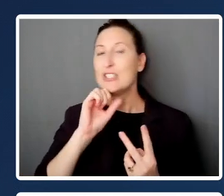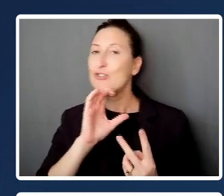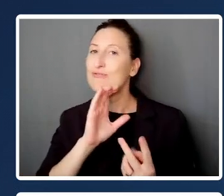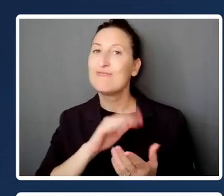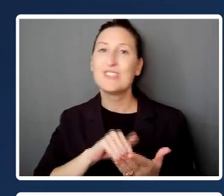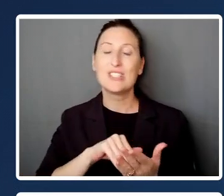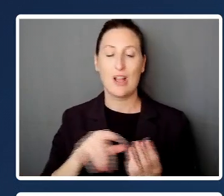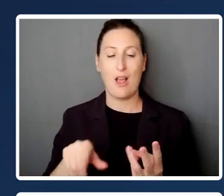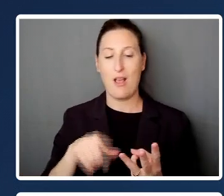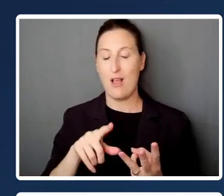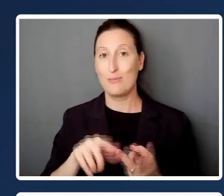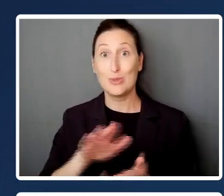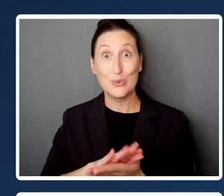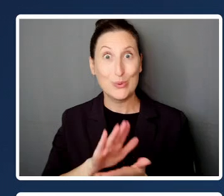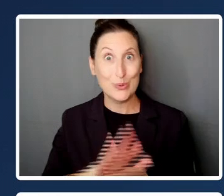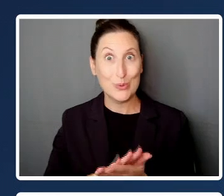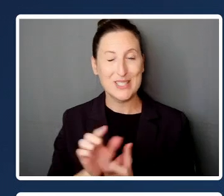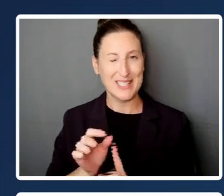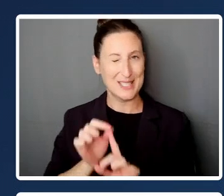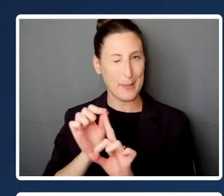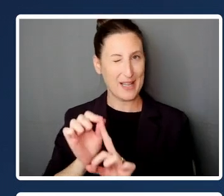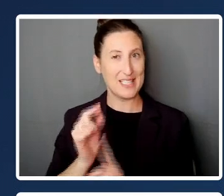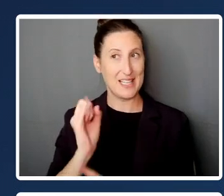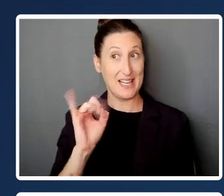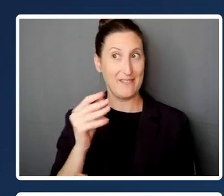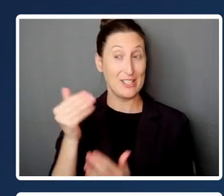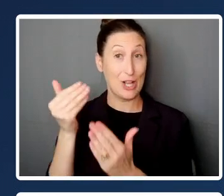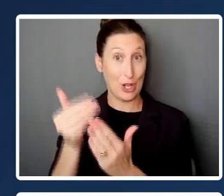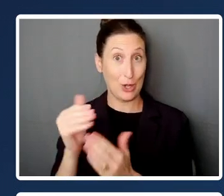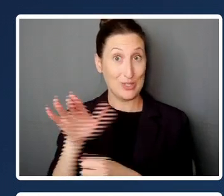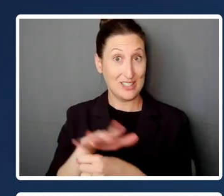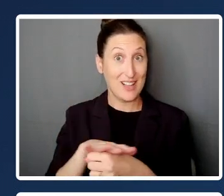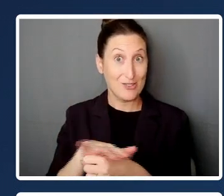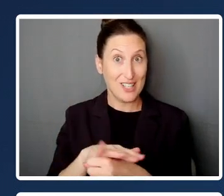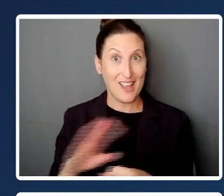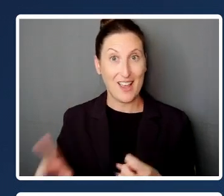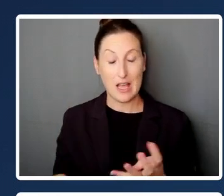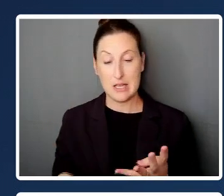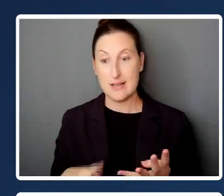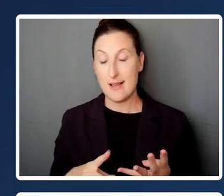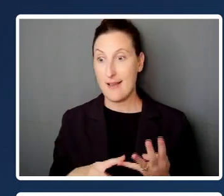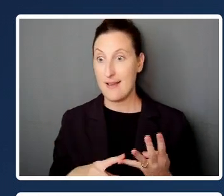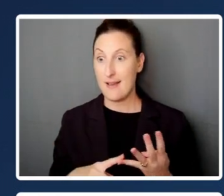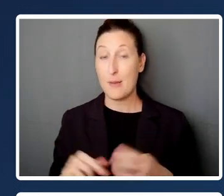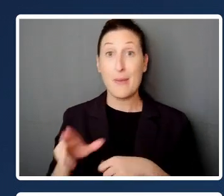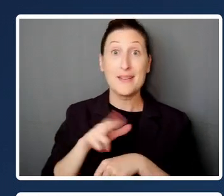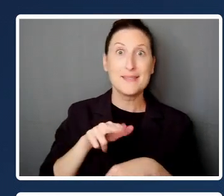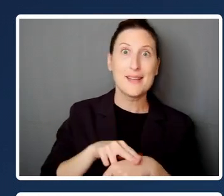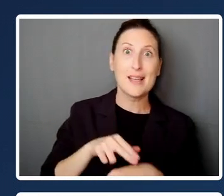especially one that's, you know, located in close proximity. National Park Rangers are mentioned,